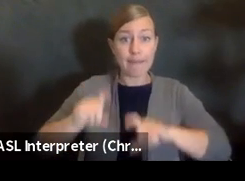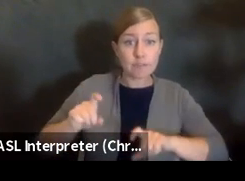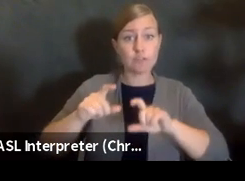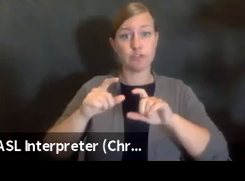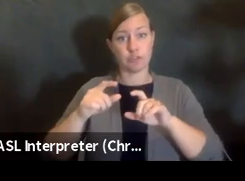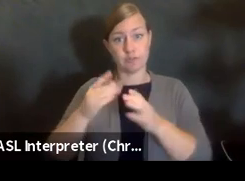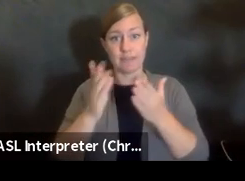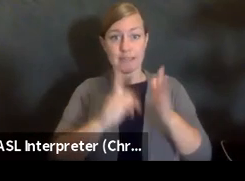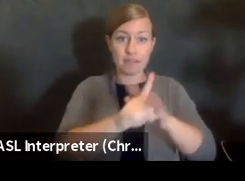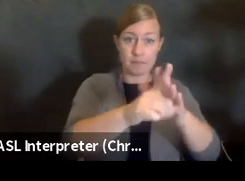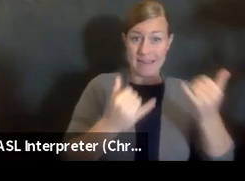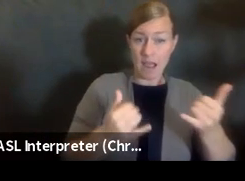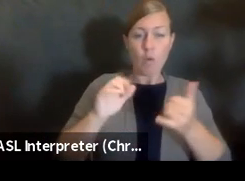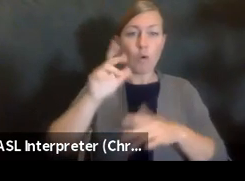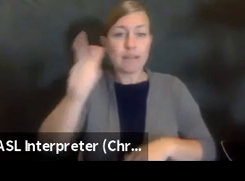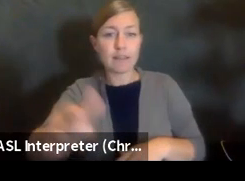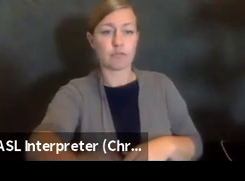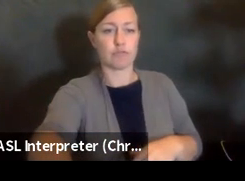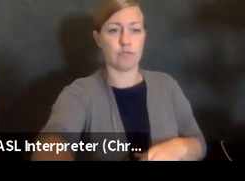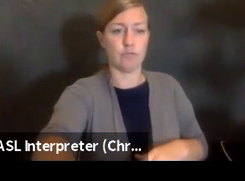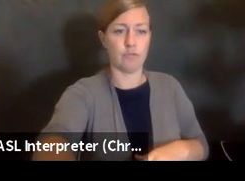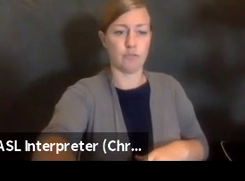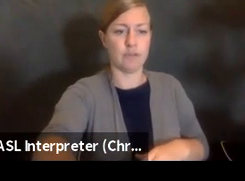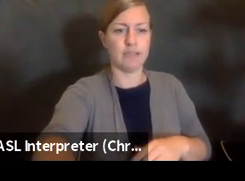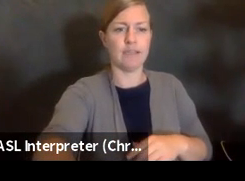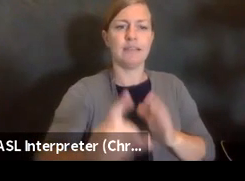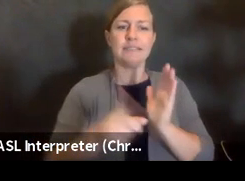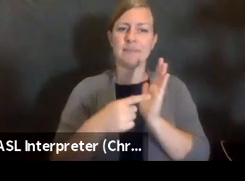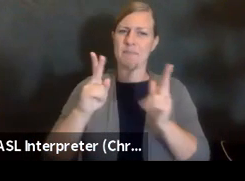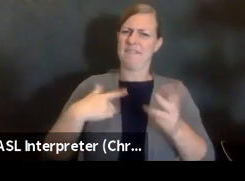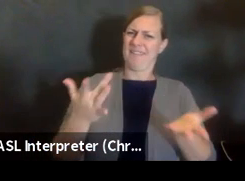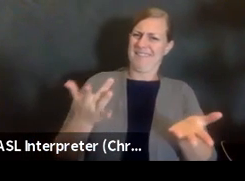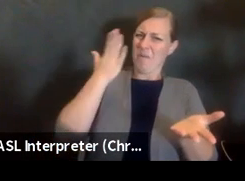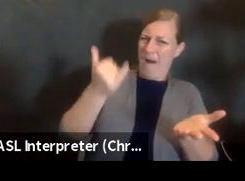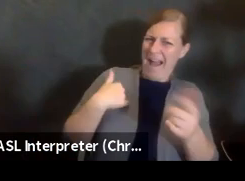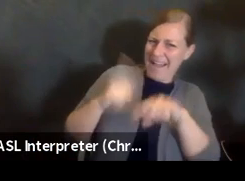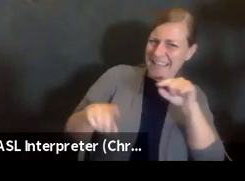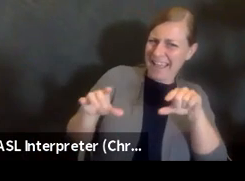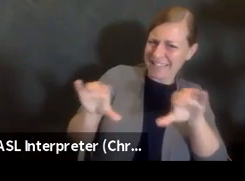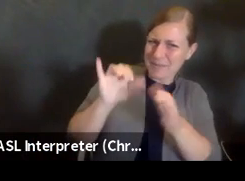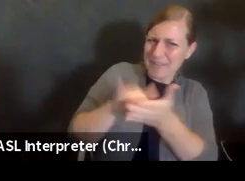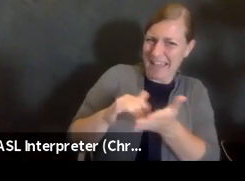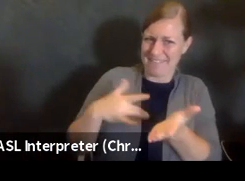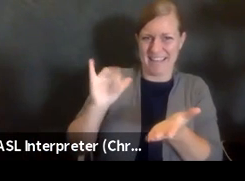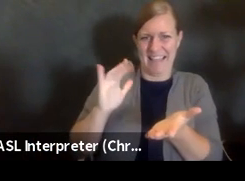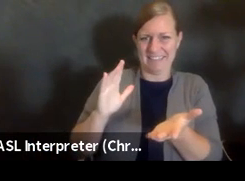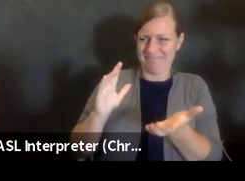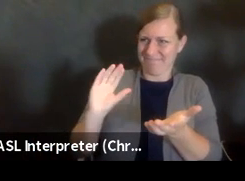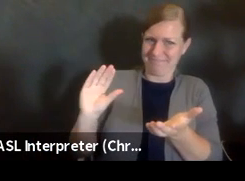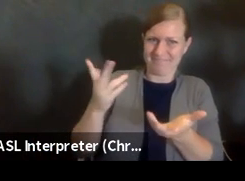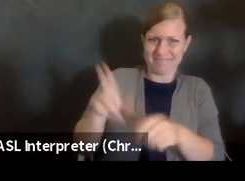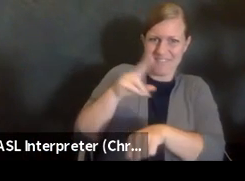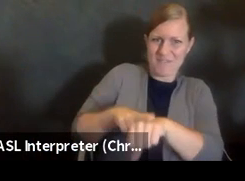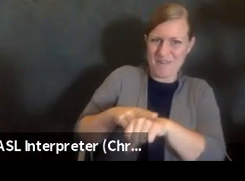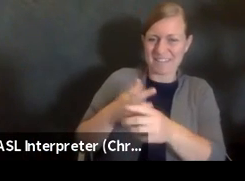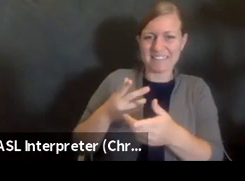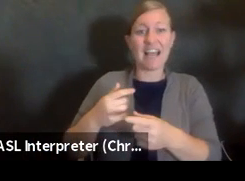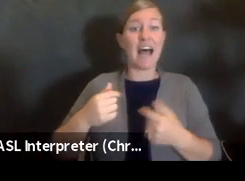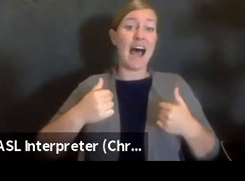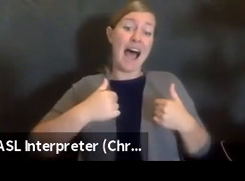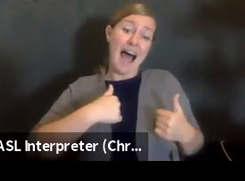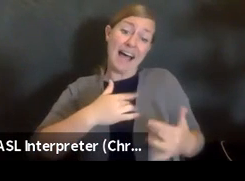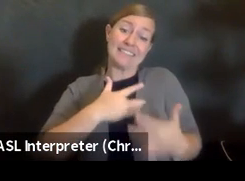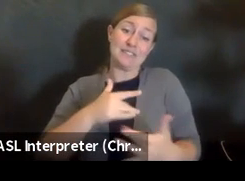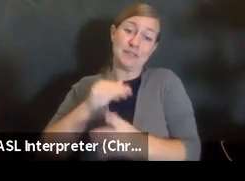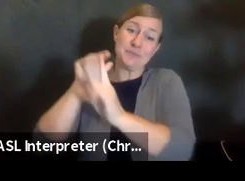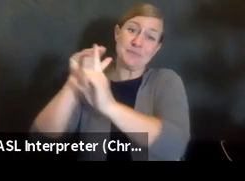Katherine Livick - ESD 112: where you go "Why can't I do that thing? Seems like a no brainer." I personally am an obnoxious person who likes to let a company know when I think they should be doing something differently.